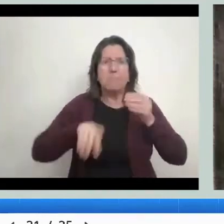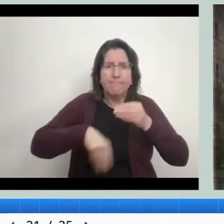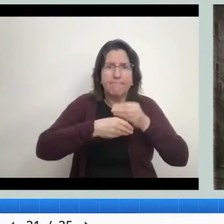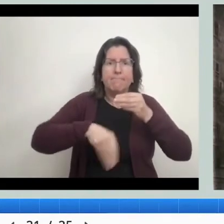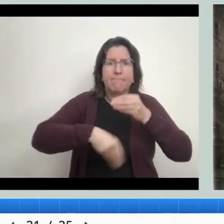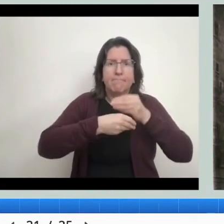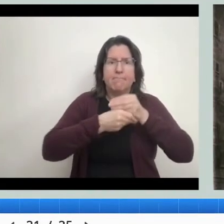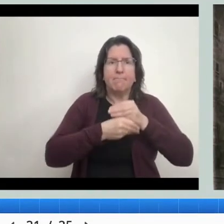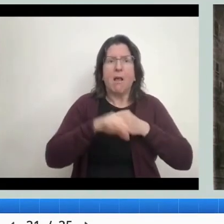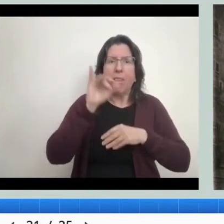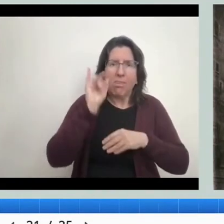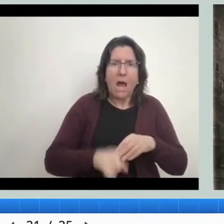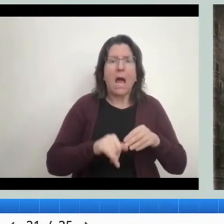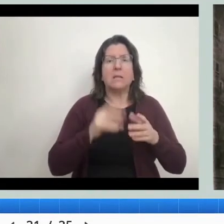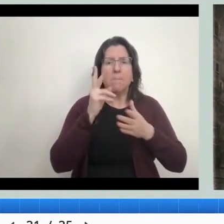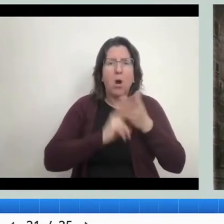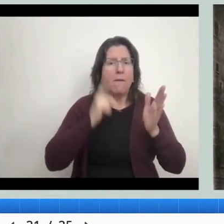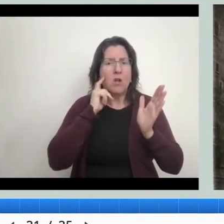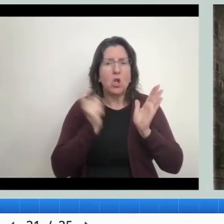I prompted their thinking by asking: